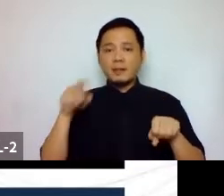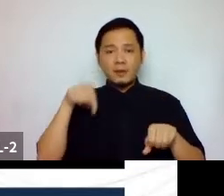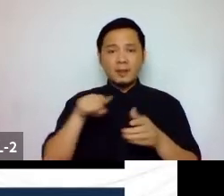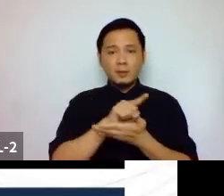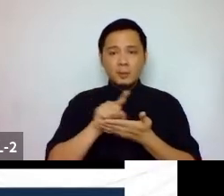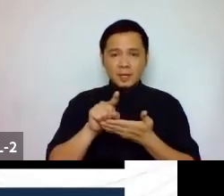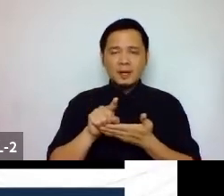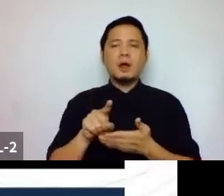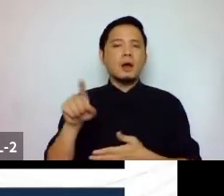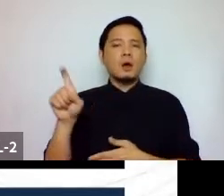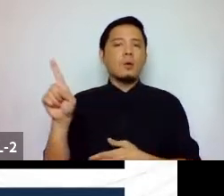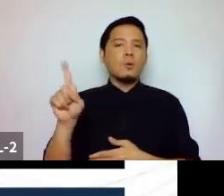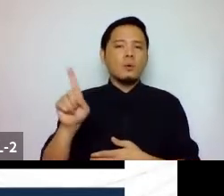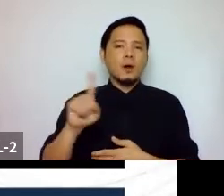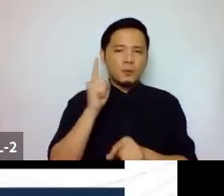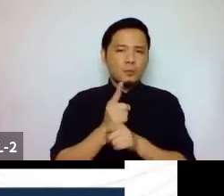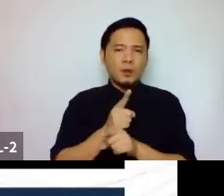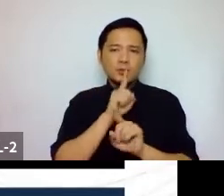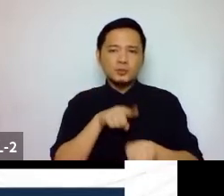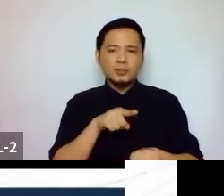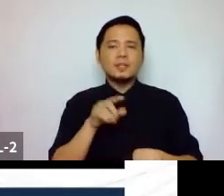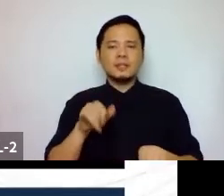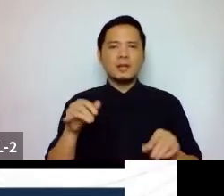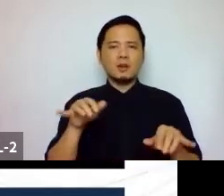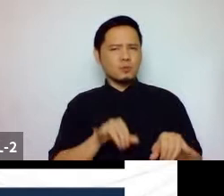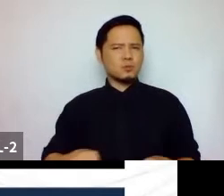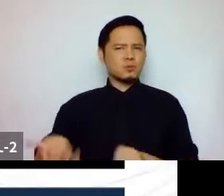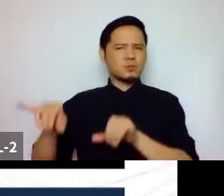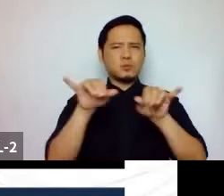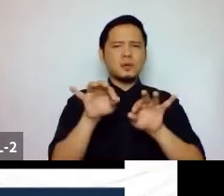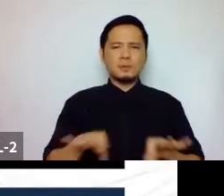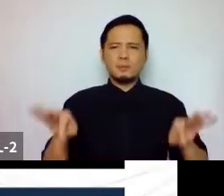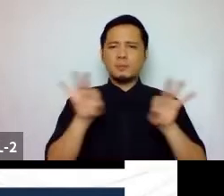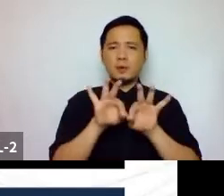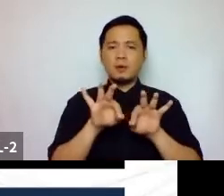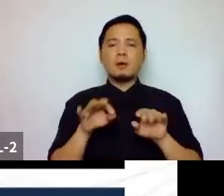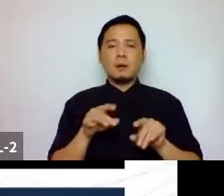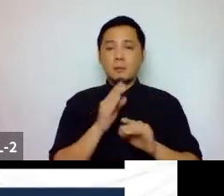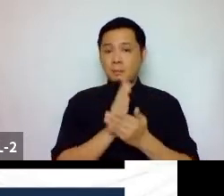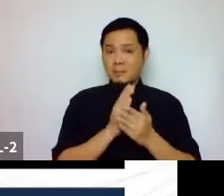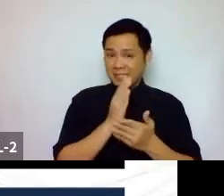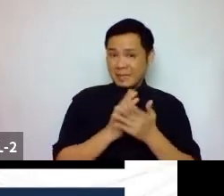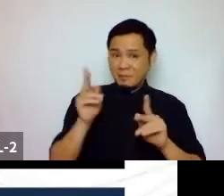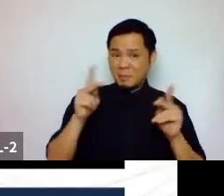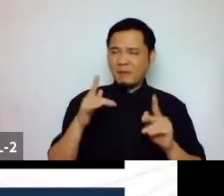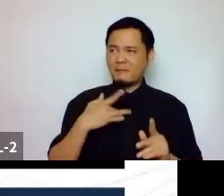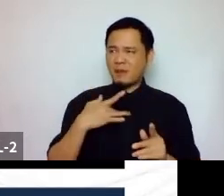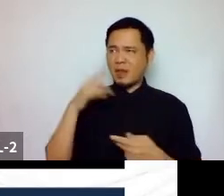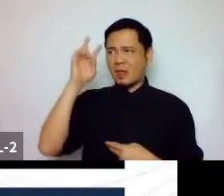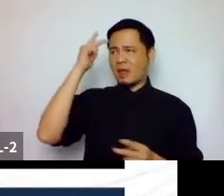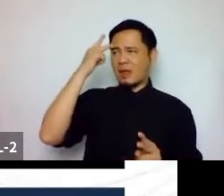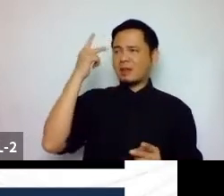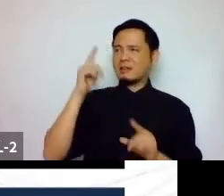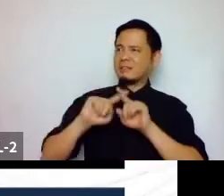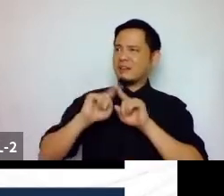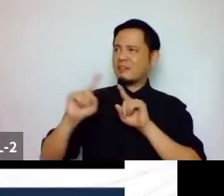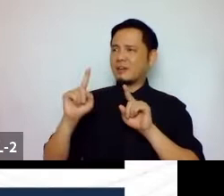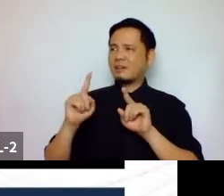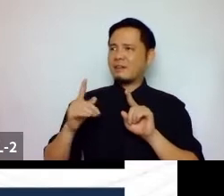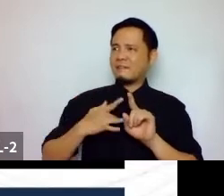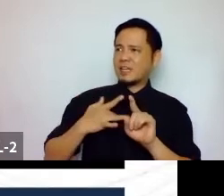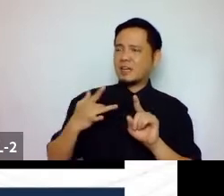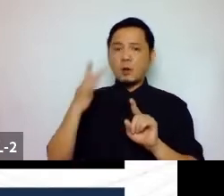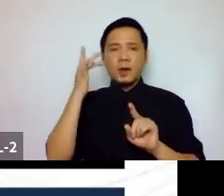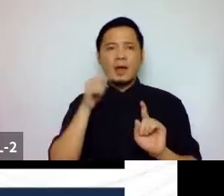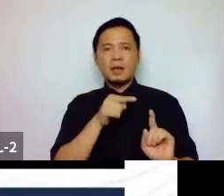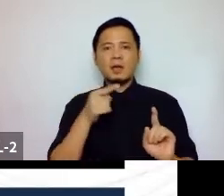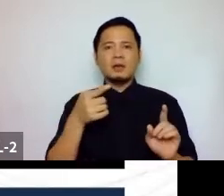We also know that our messaging should be the same even if people choose the heads they believe and trust.